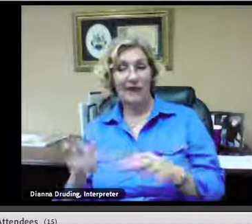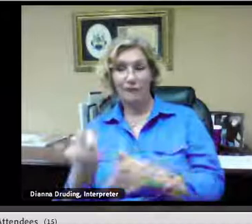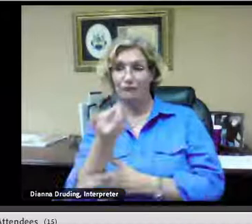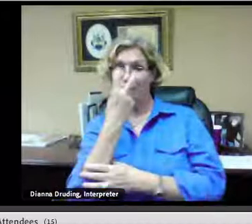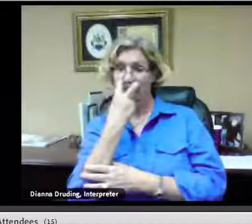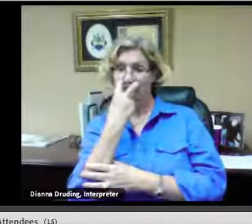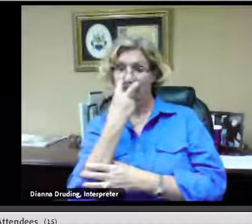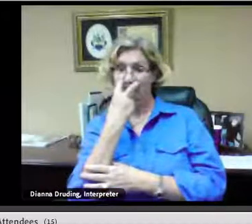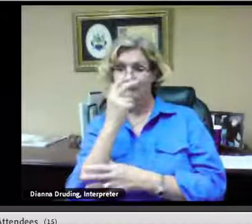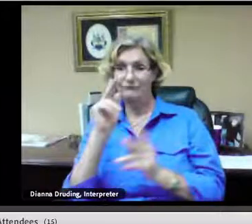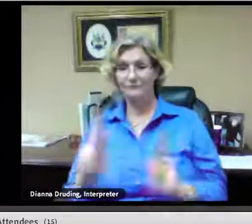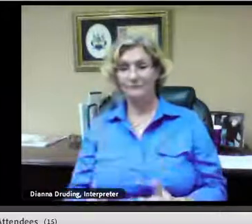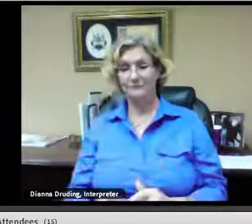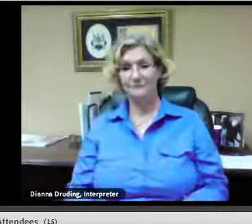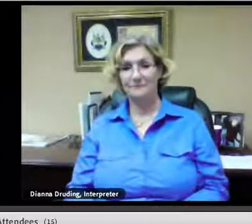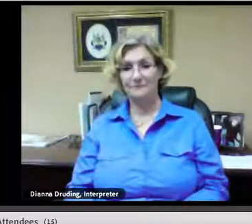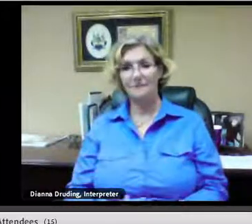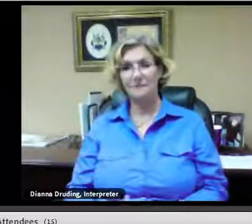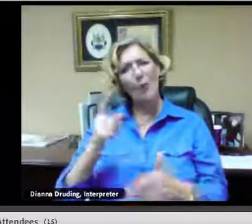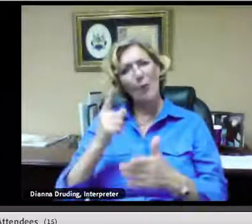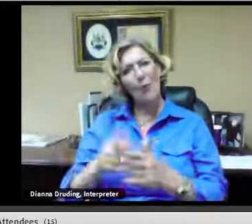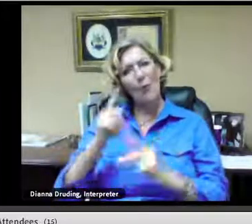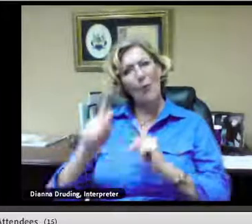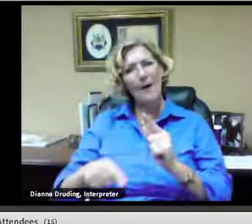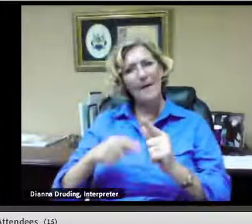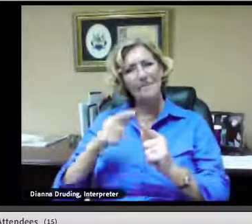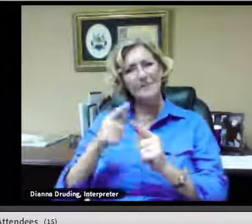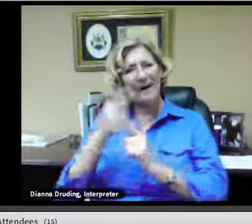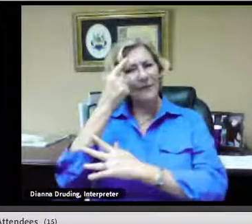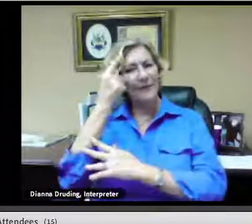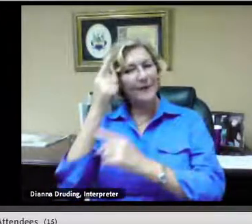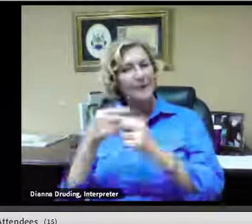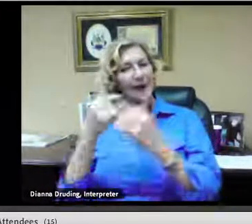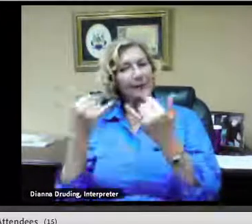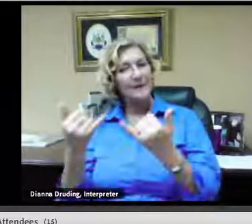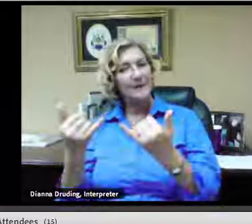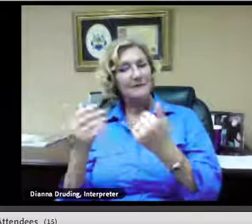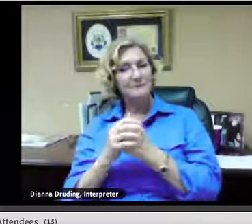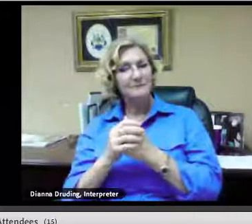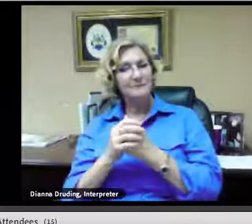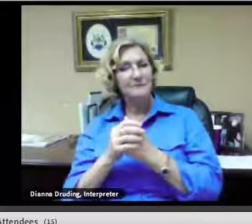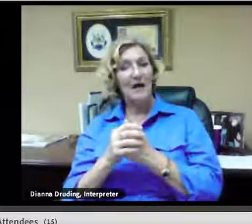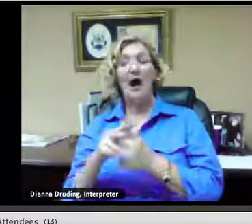What about, and think about this, a veteran? Have you looked at this flyer